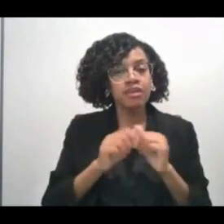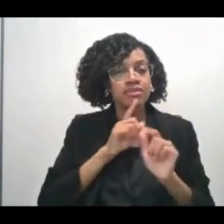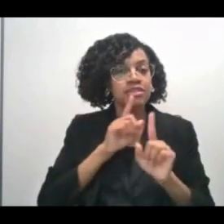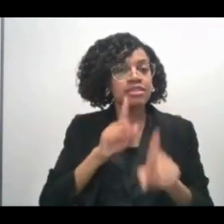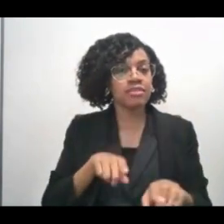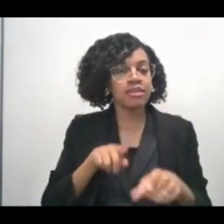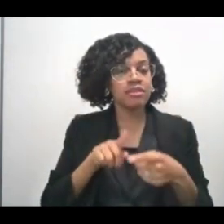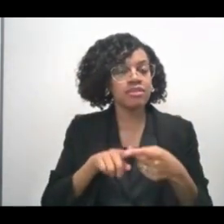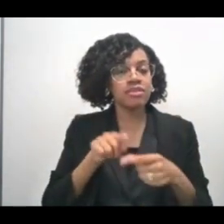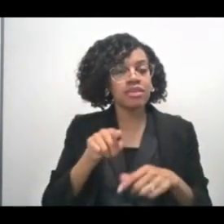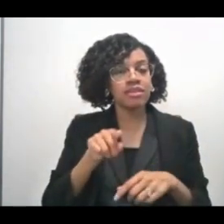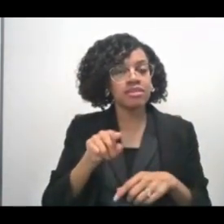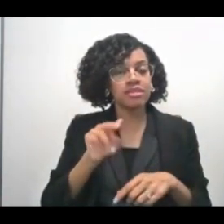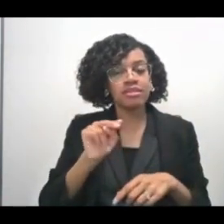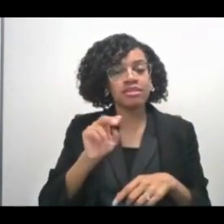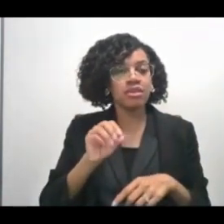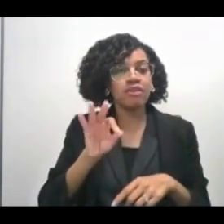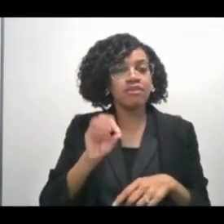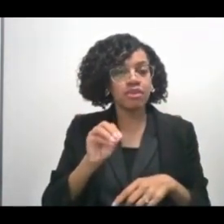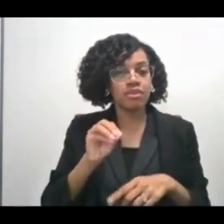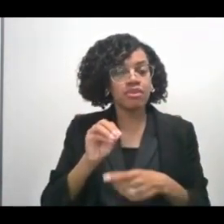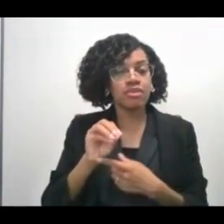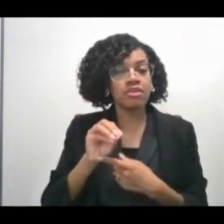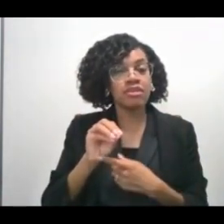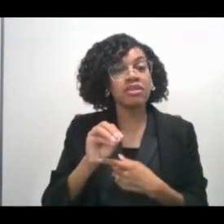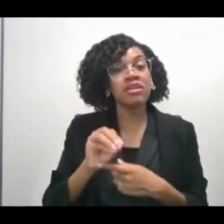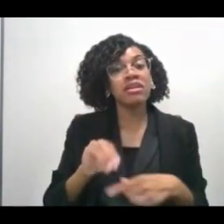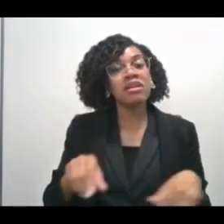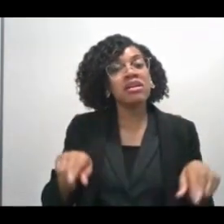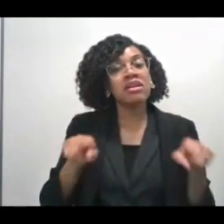NOFO, while referring to existing approaches that have